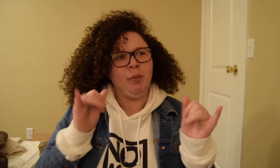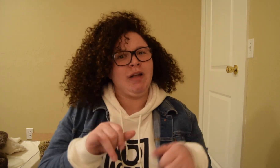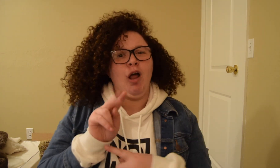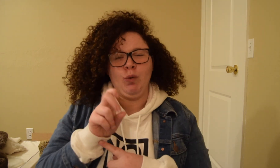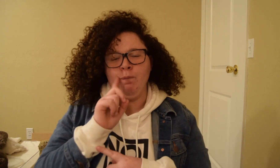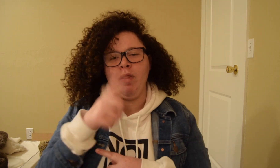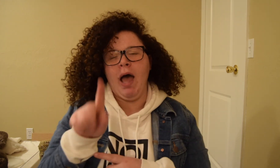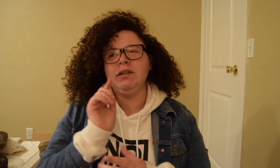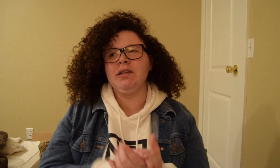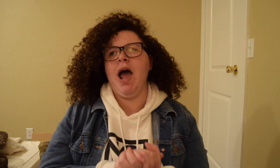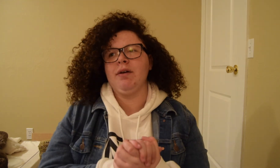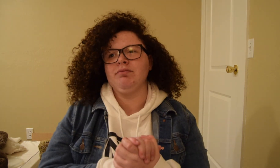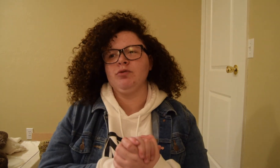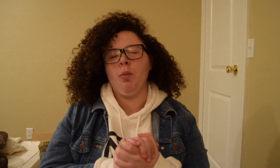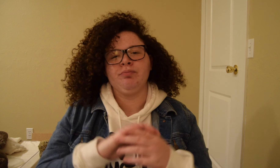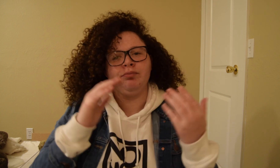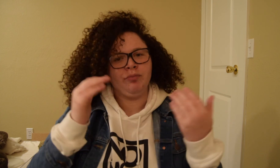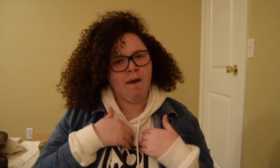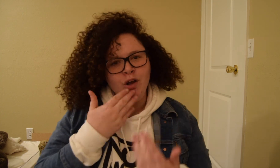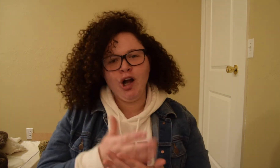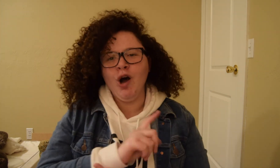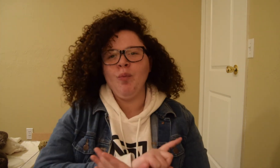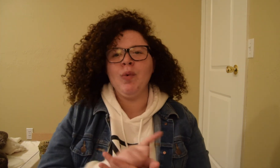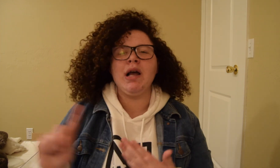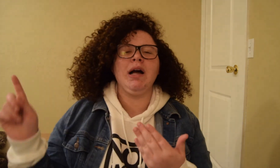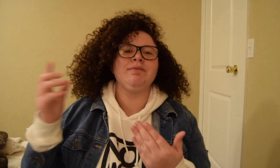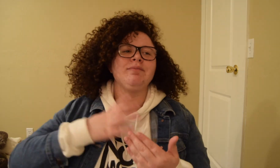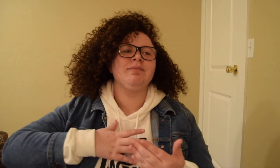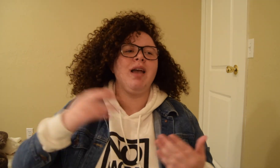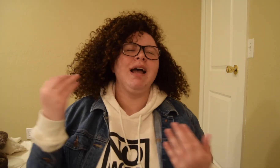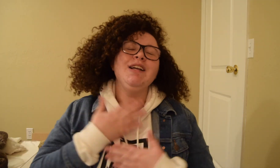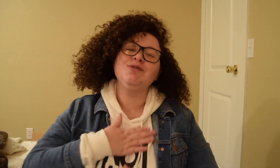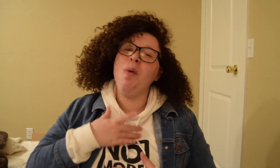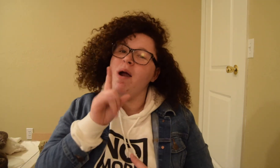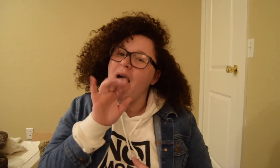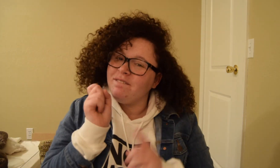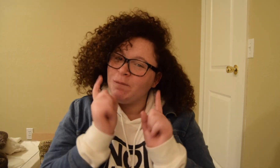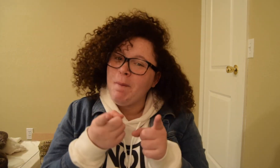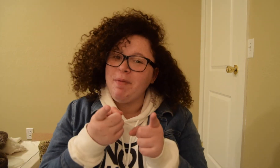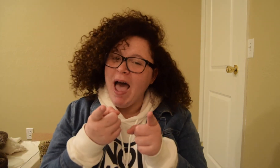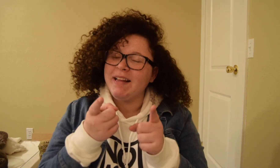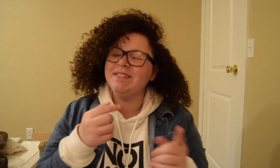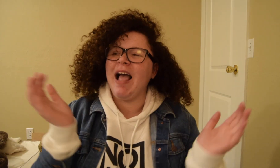Stay tuned for those Have a good week and enjoy life, remember that!